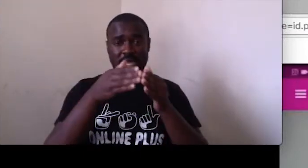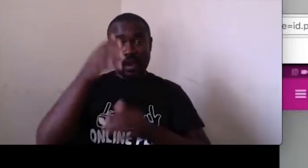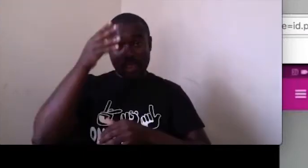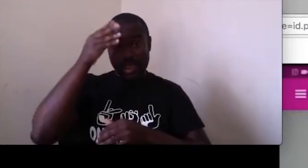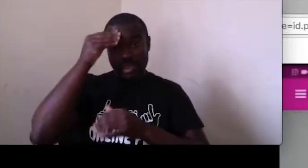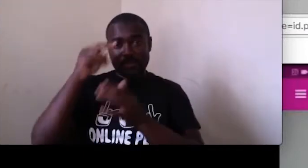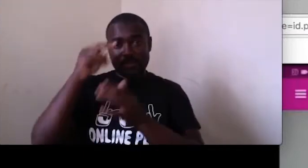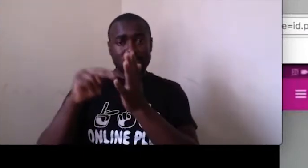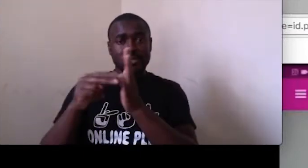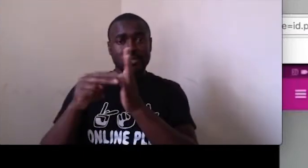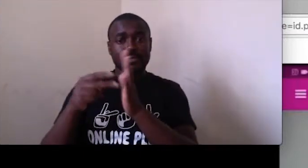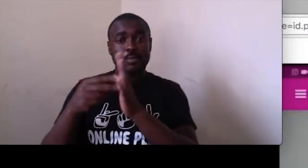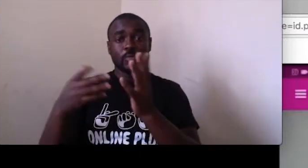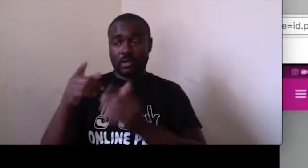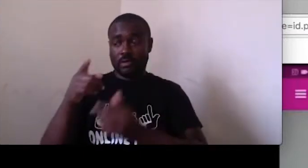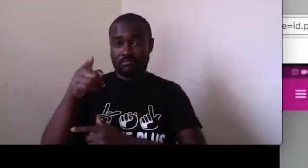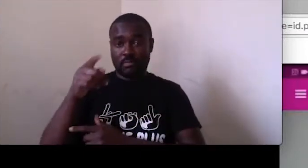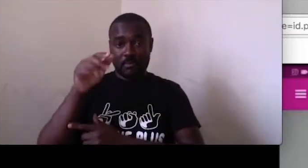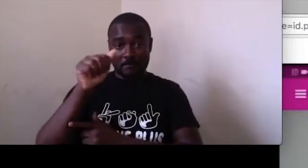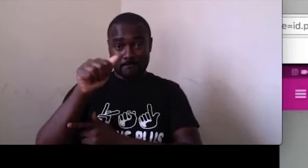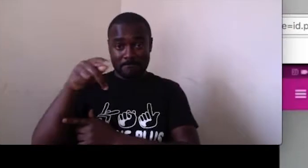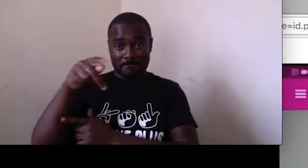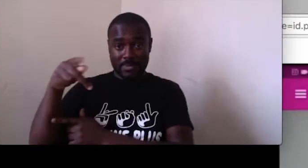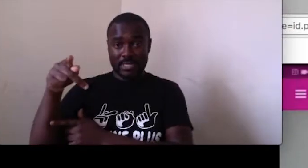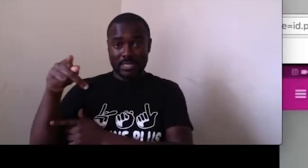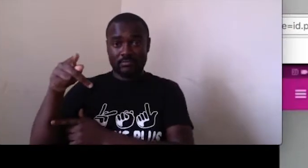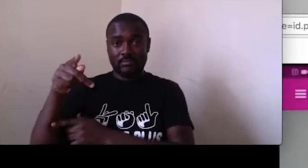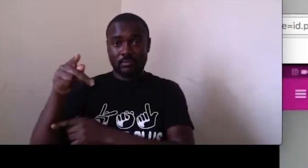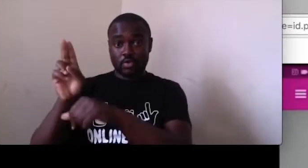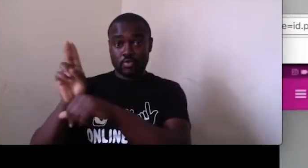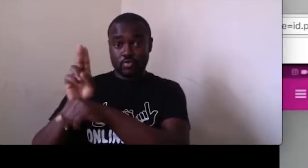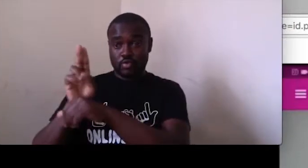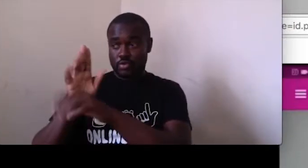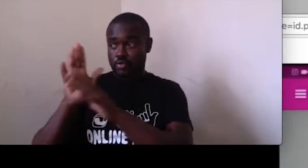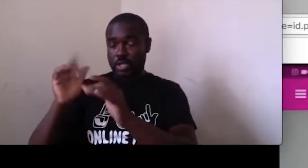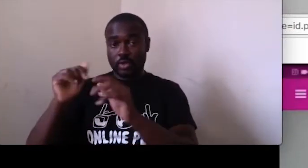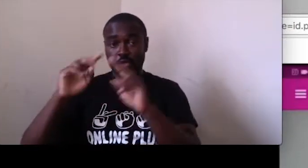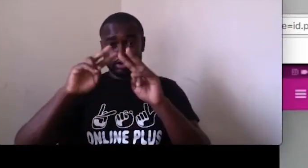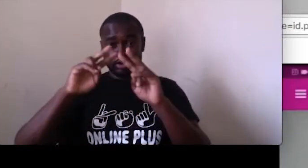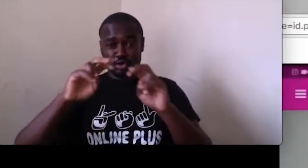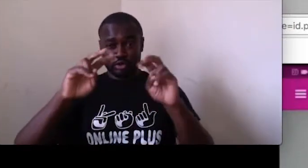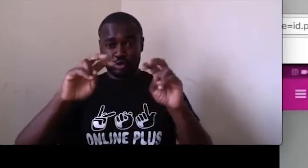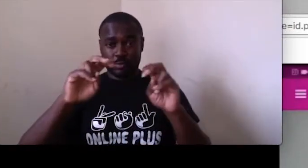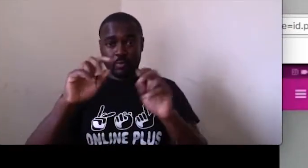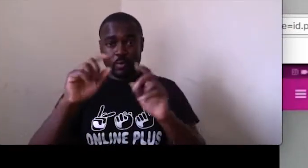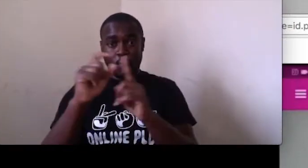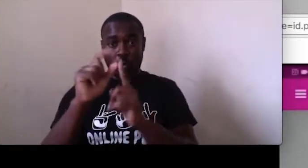I will explain, briefly, on what it is So this app, it chooses